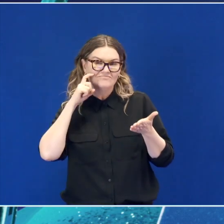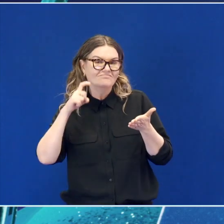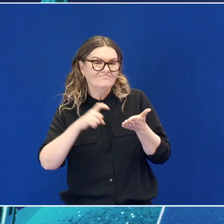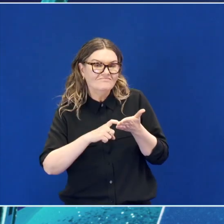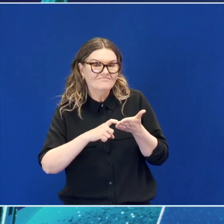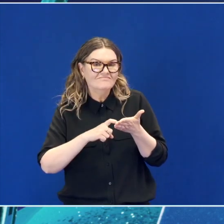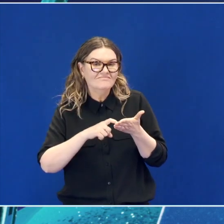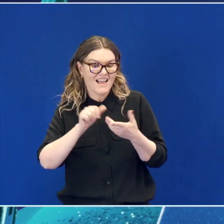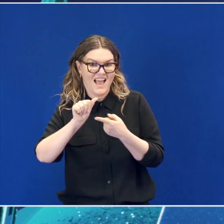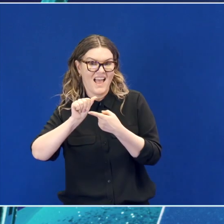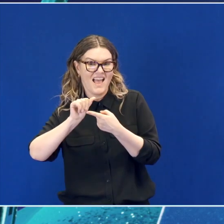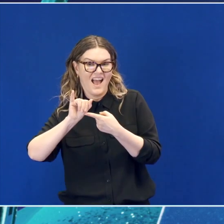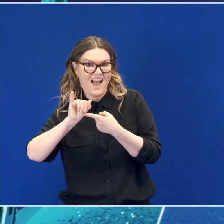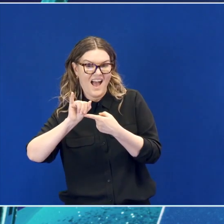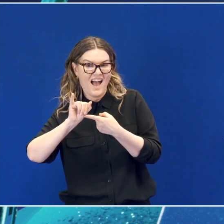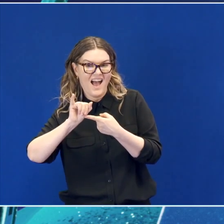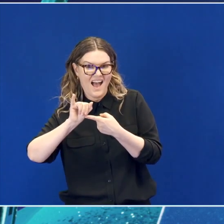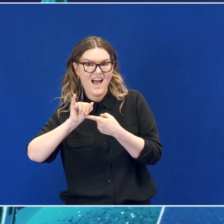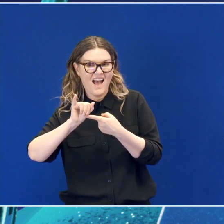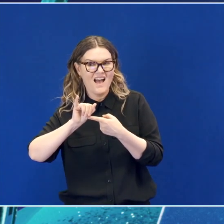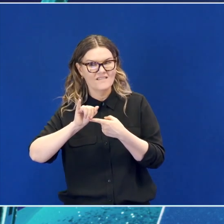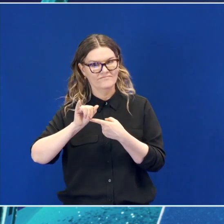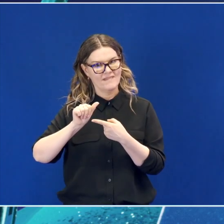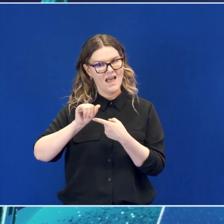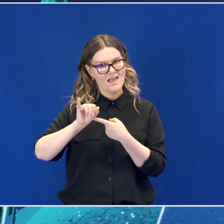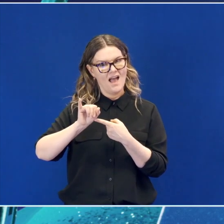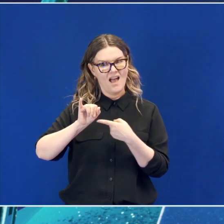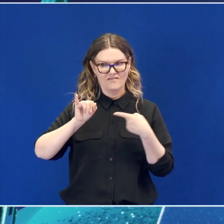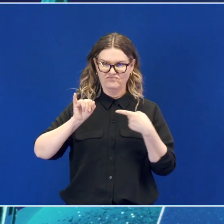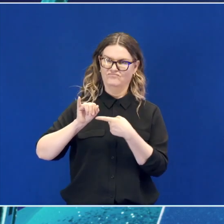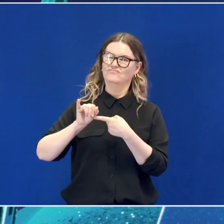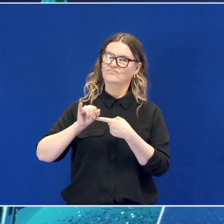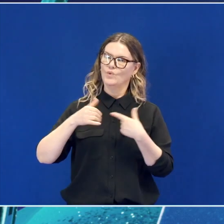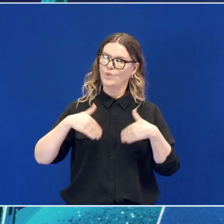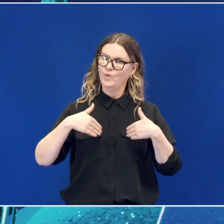of the story, it's only the beginning. If anything, it freezes up to shift the focus